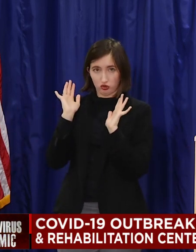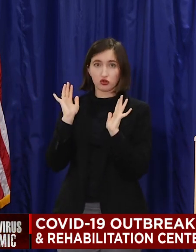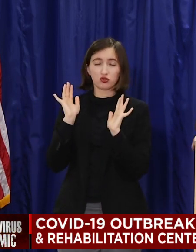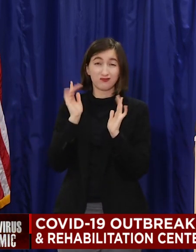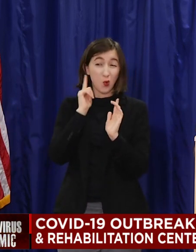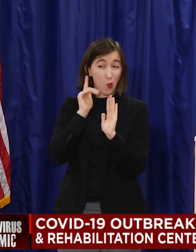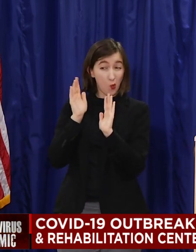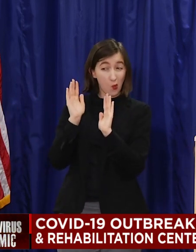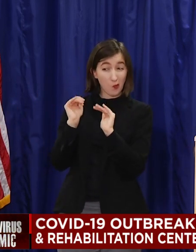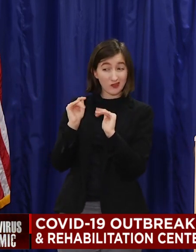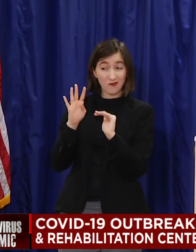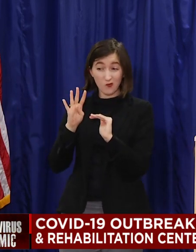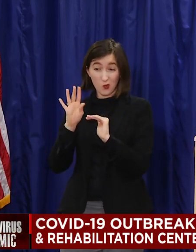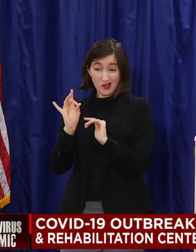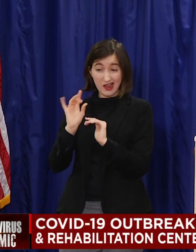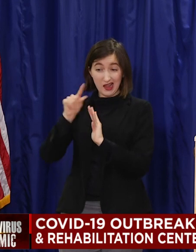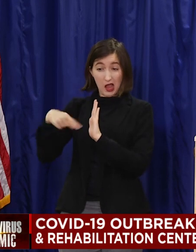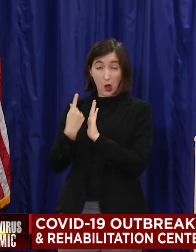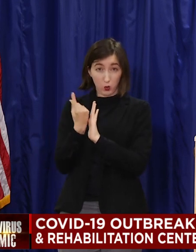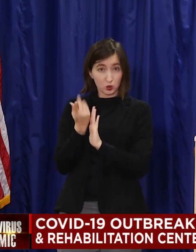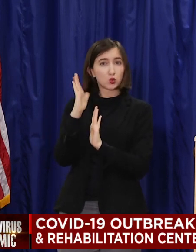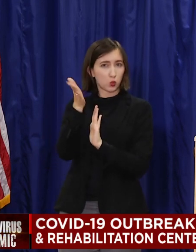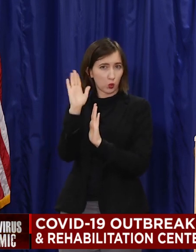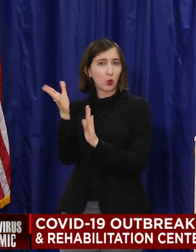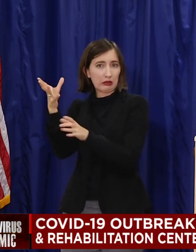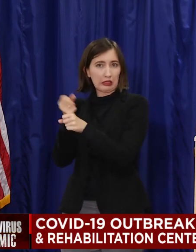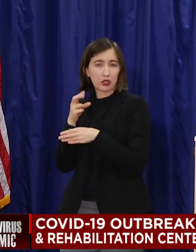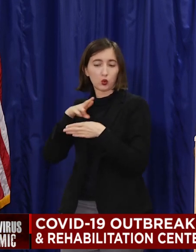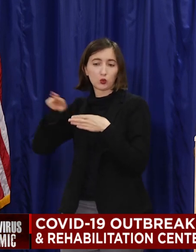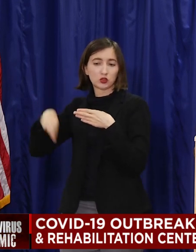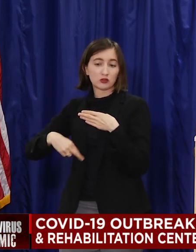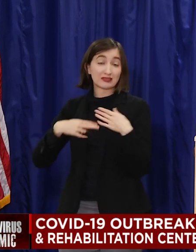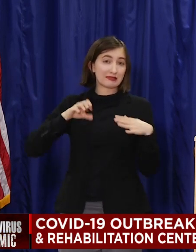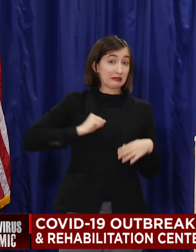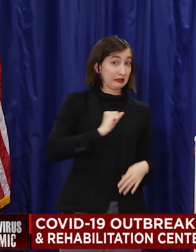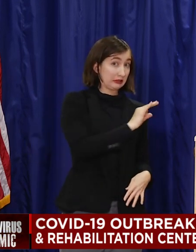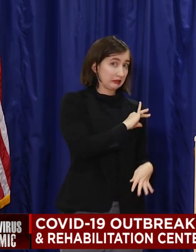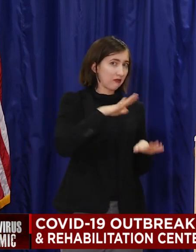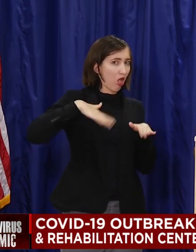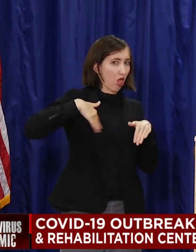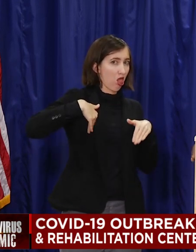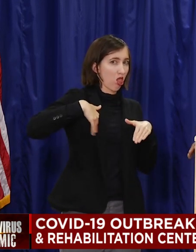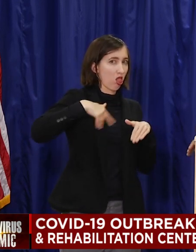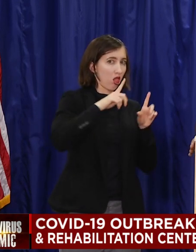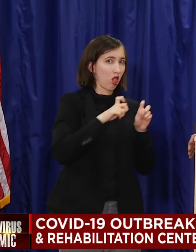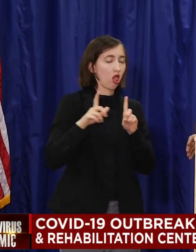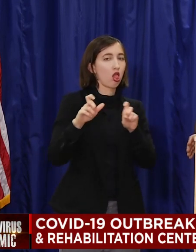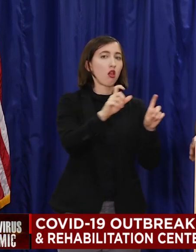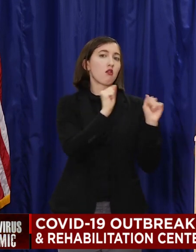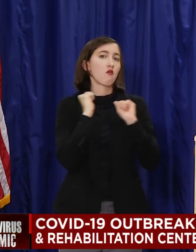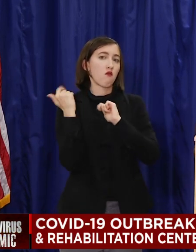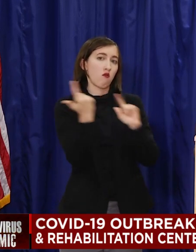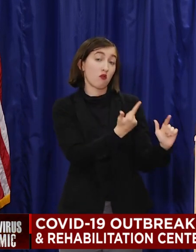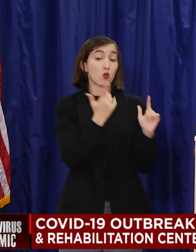THE DETAILS YOU KNOW SAYS THAT IS ONE OF THE FEARS OF ACROSS THE COUNTRY OBVIOUSLY ONE OF IS ONE OF THE FEARS OF ACROSS THE COUNTRY OBVIOUSLY ONE OF THE HOT SPOTS THE COUNTRY OBVIOUSLY ONE OF THE HOT SPOTS THAT STARTED WITH CORONAVIRUS